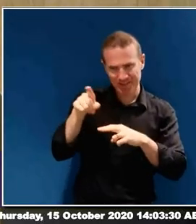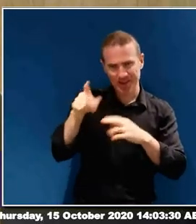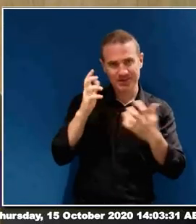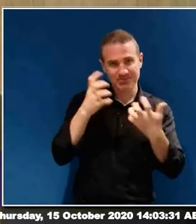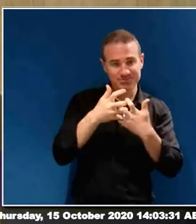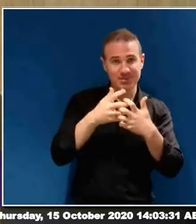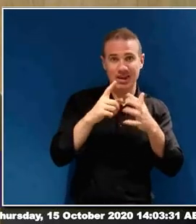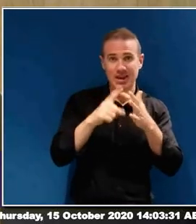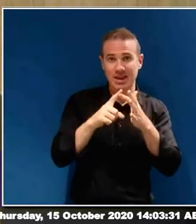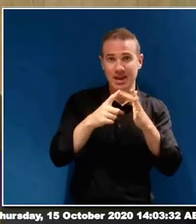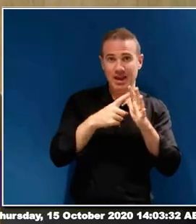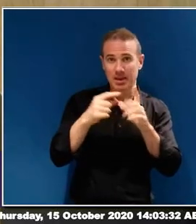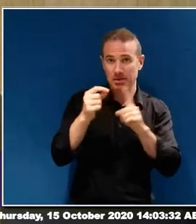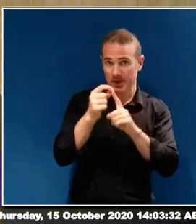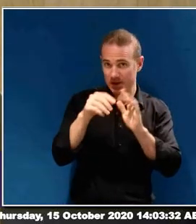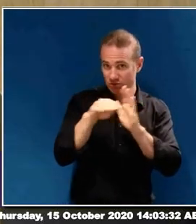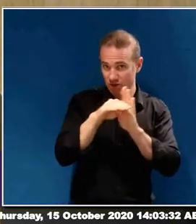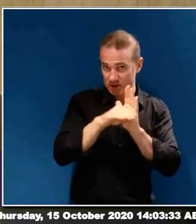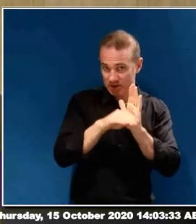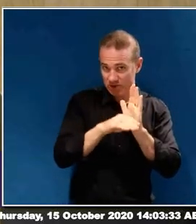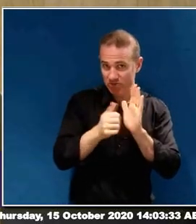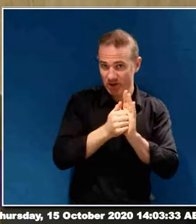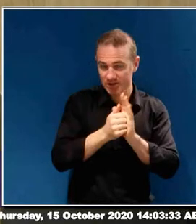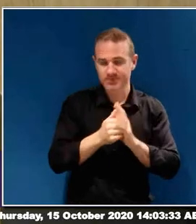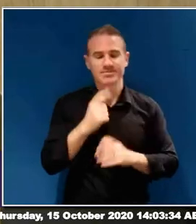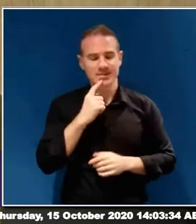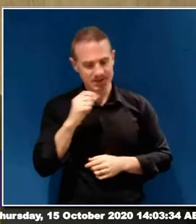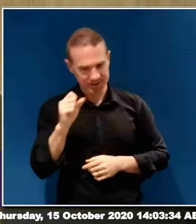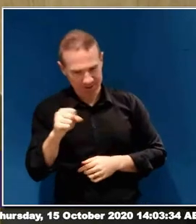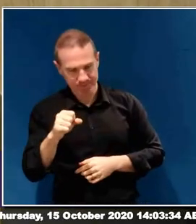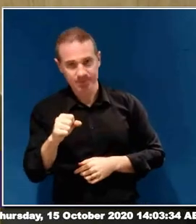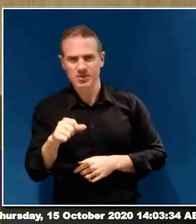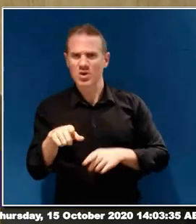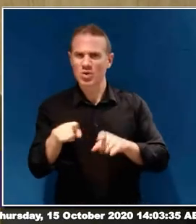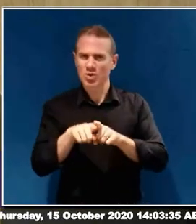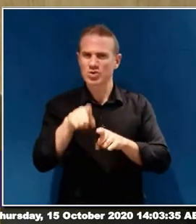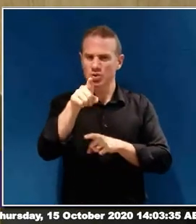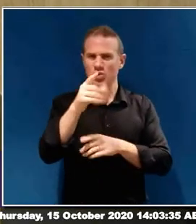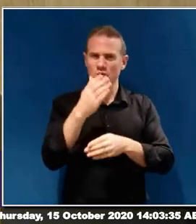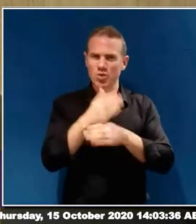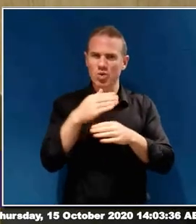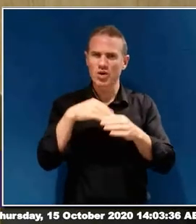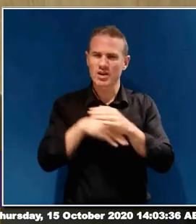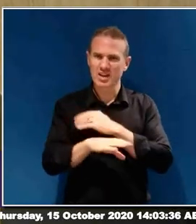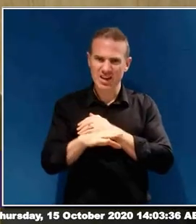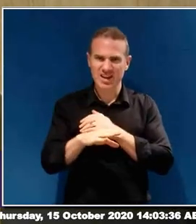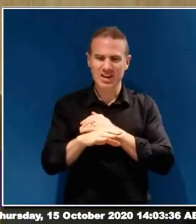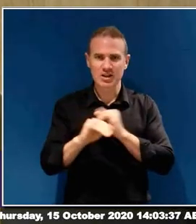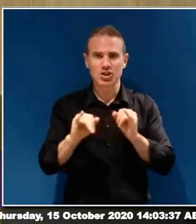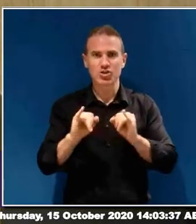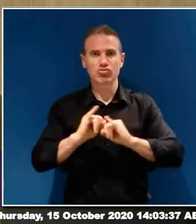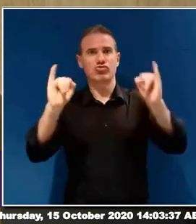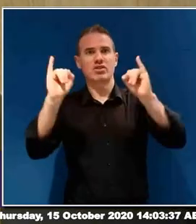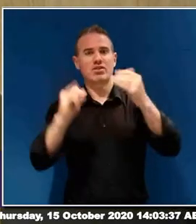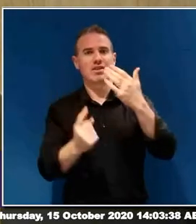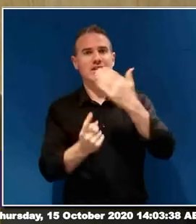You also did work in critical incident management and planning in response to death and suicide? Yes.